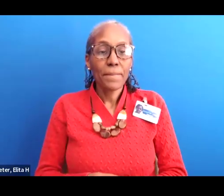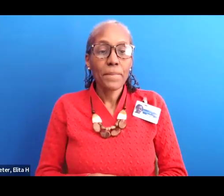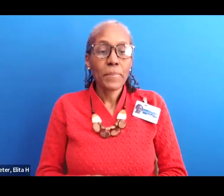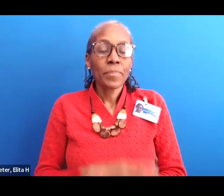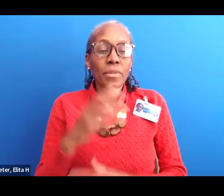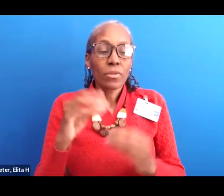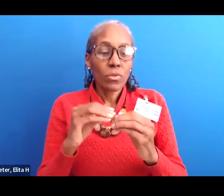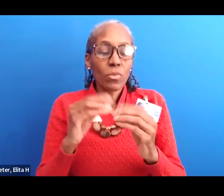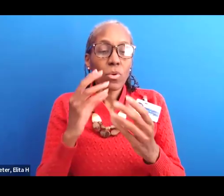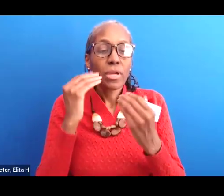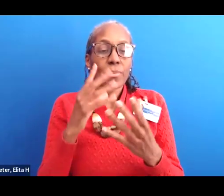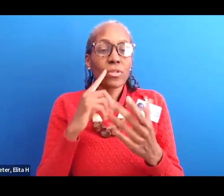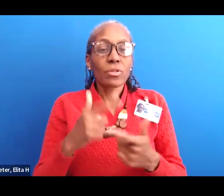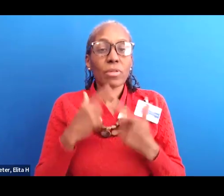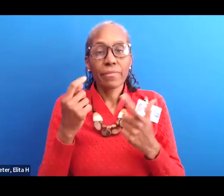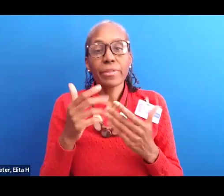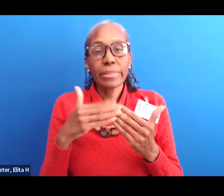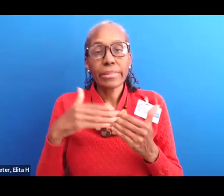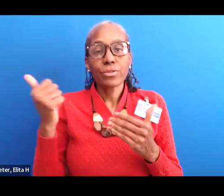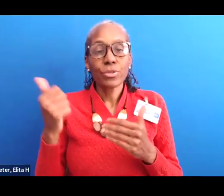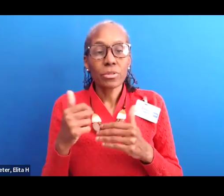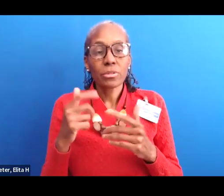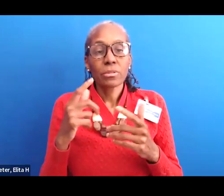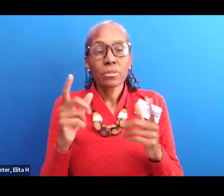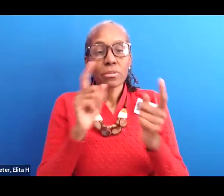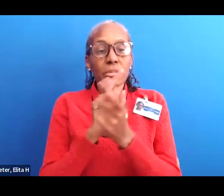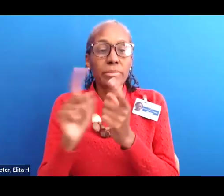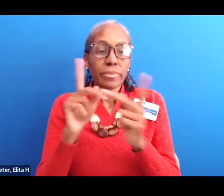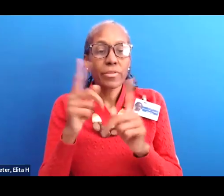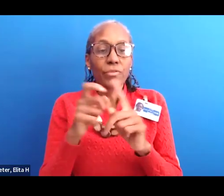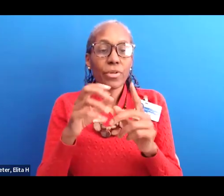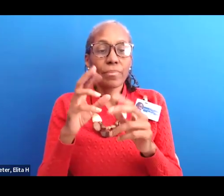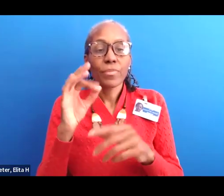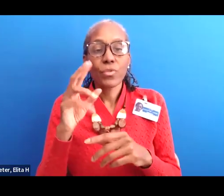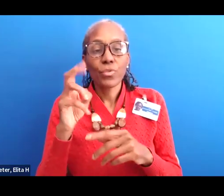more information and make life a little bit easier. To meet the people from the Reeve Foundation, it's really great.